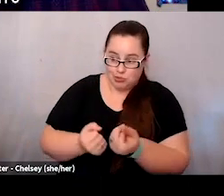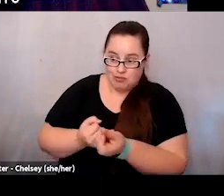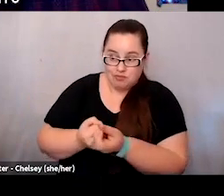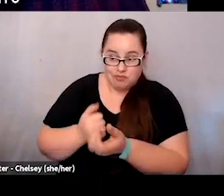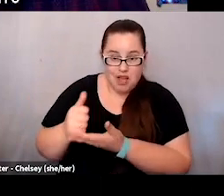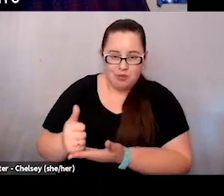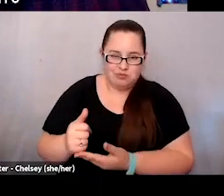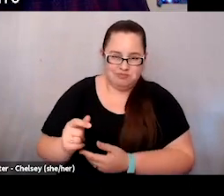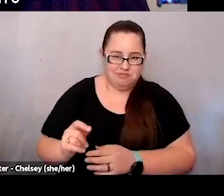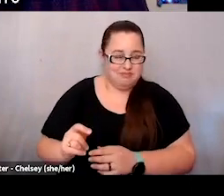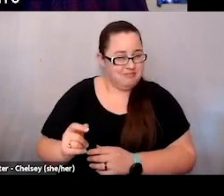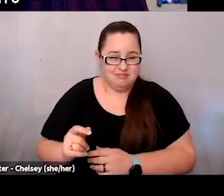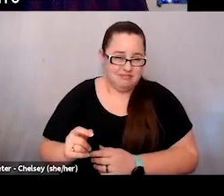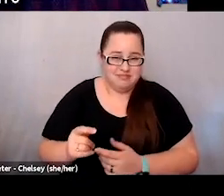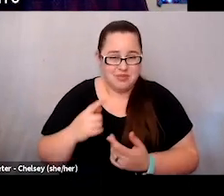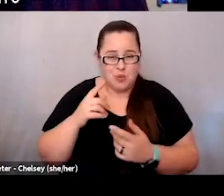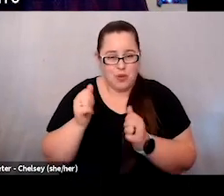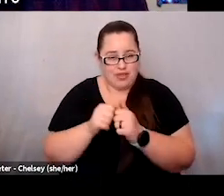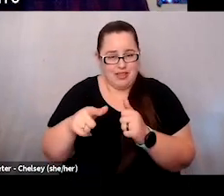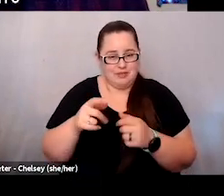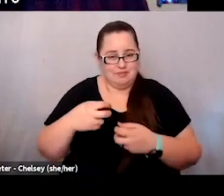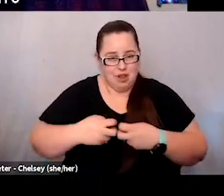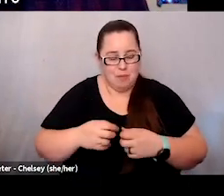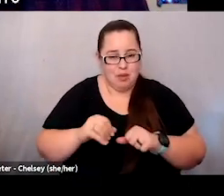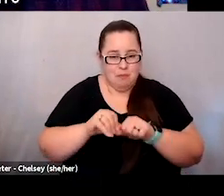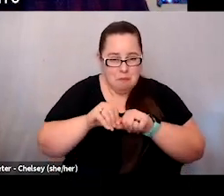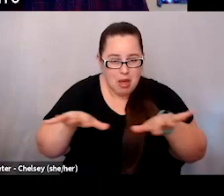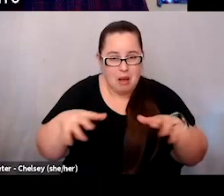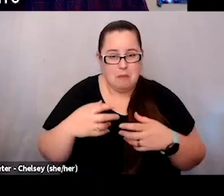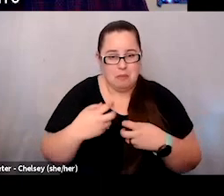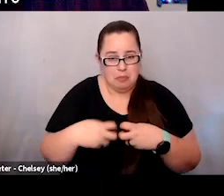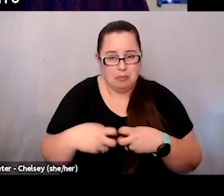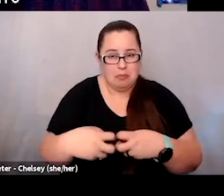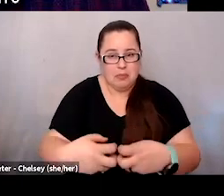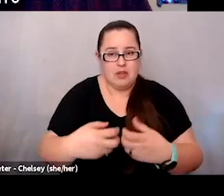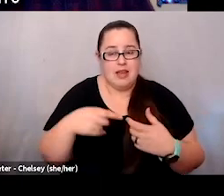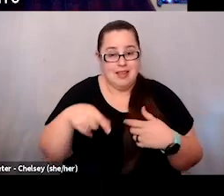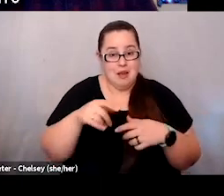the effort on the part of the federal government to assist tribal people in dealing